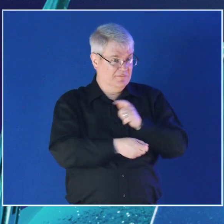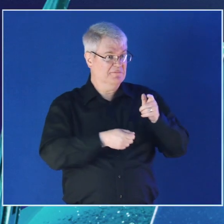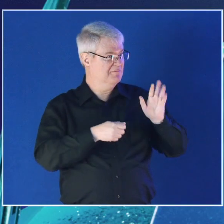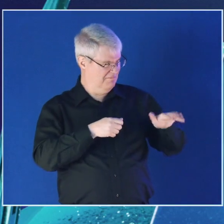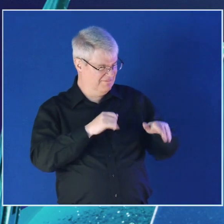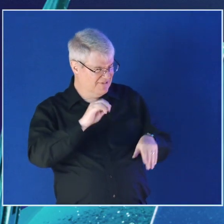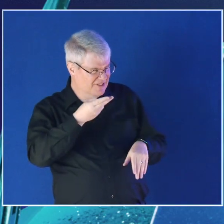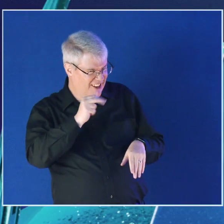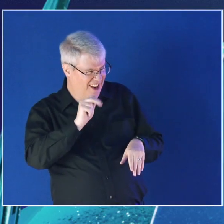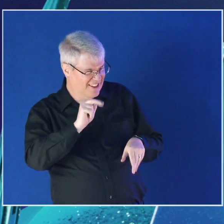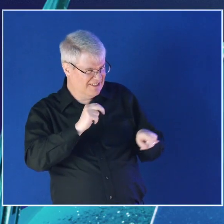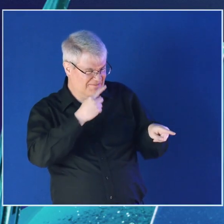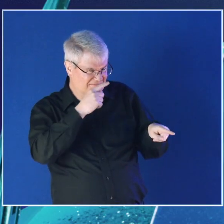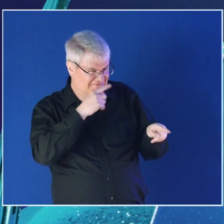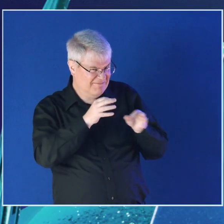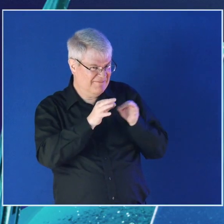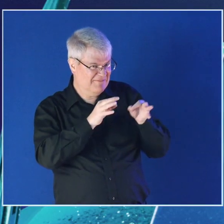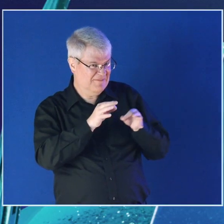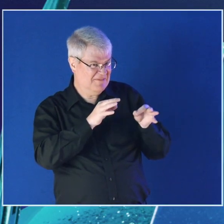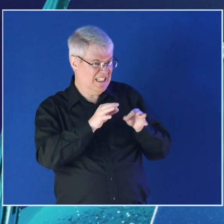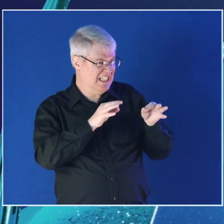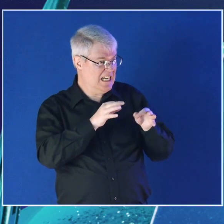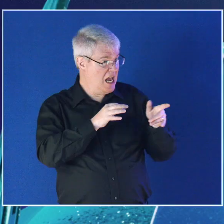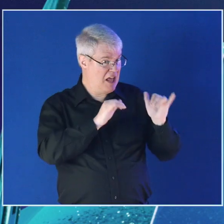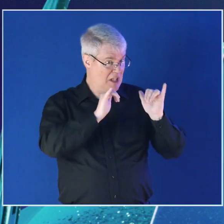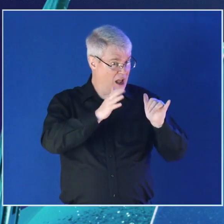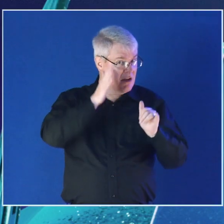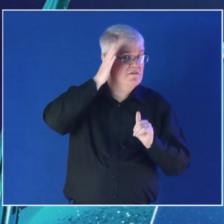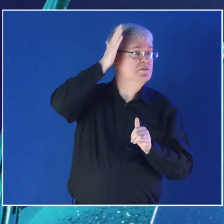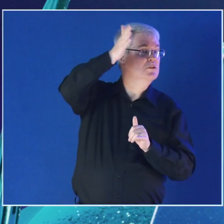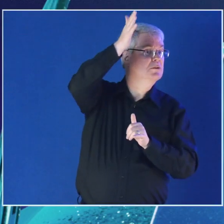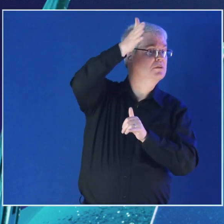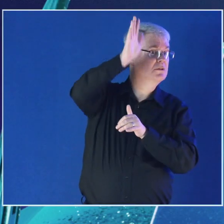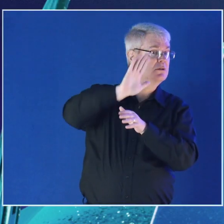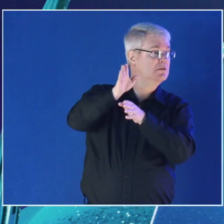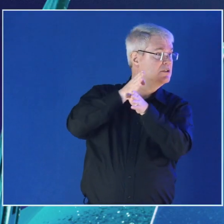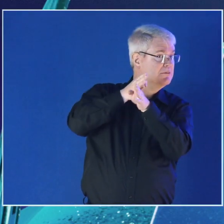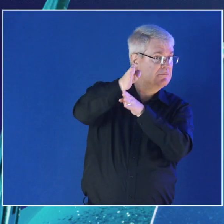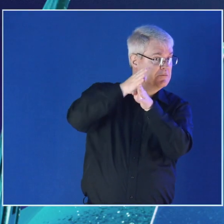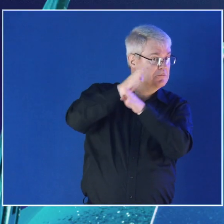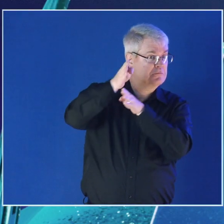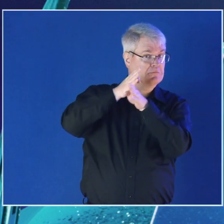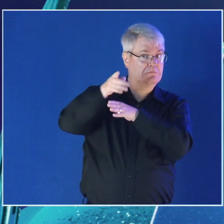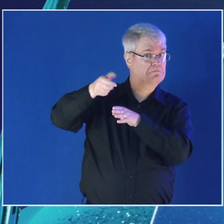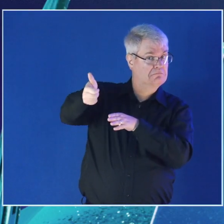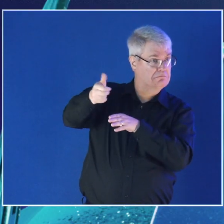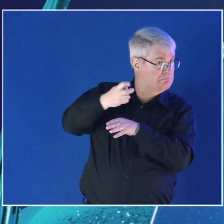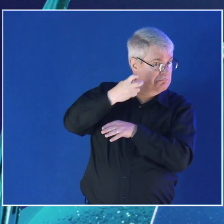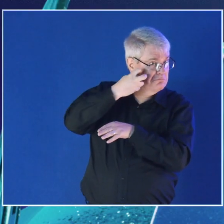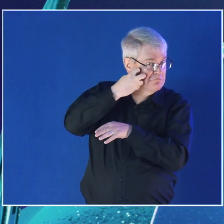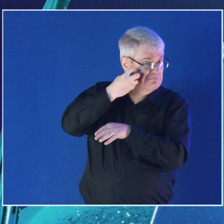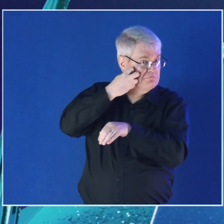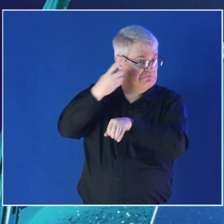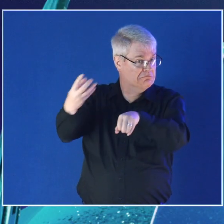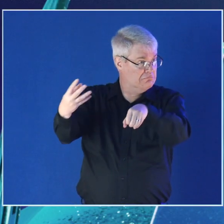especially for people in your community that are blind? Yeah, congratulations to Microsoft on this, Clint. The National Federation of the Blind is passionate